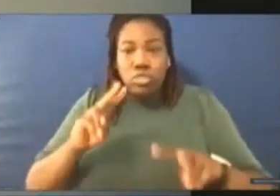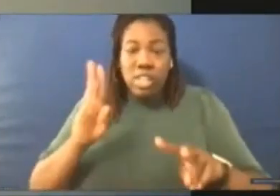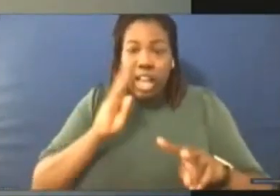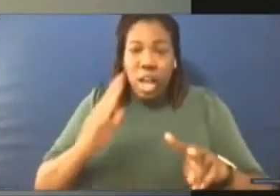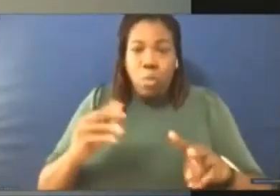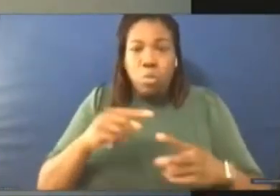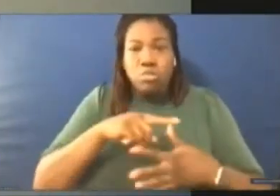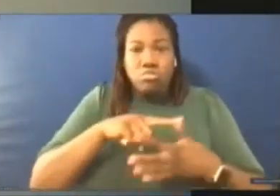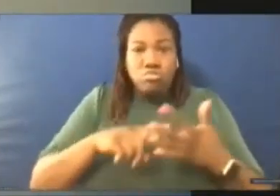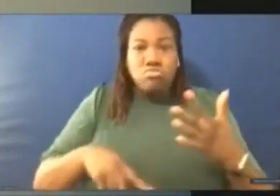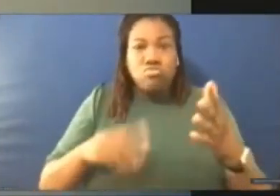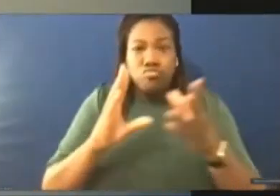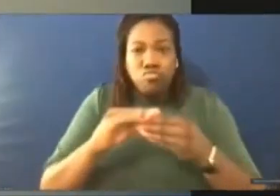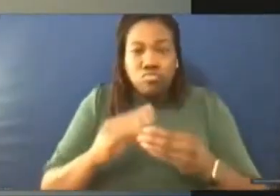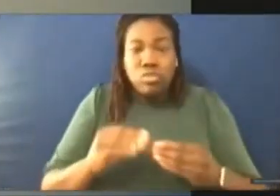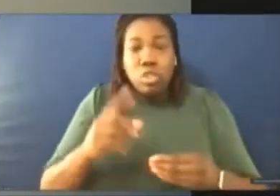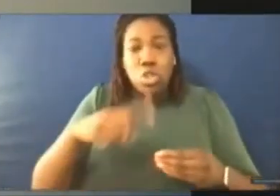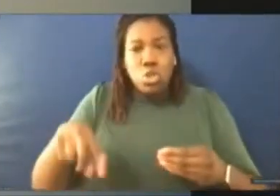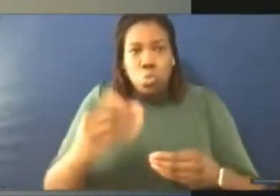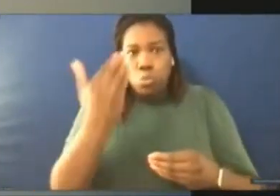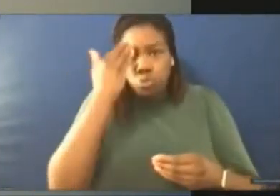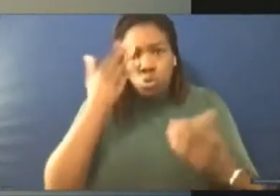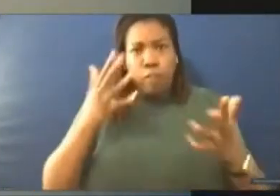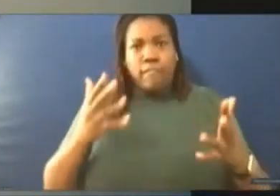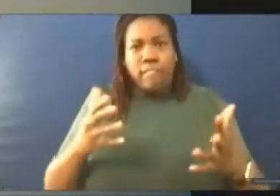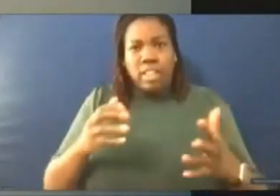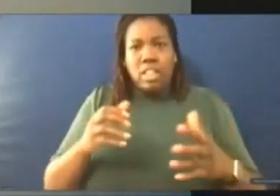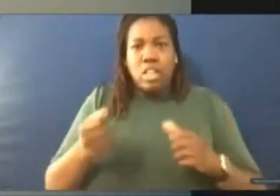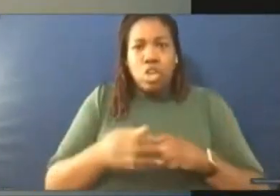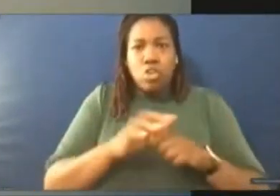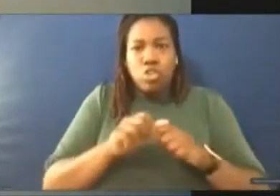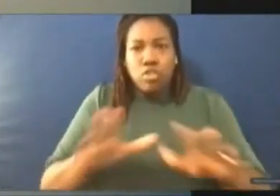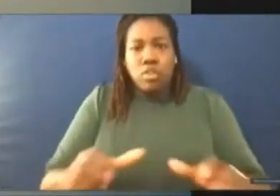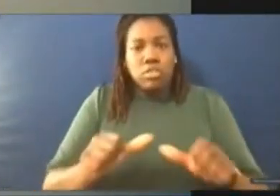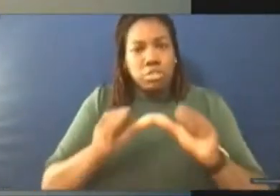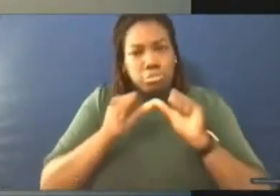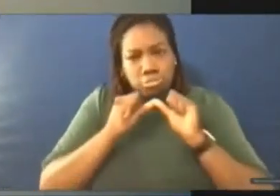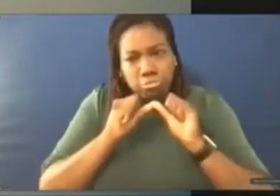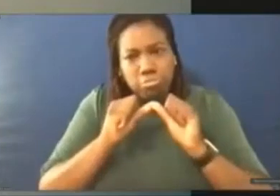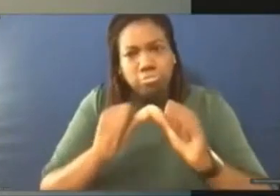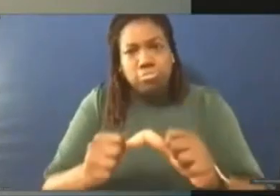You are all aware, COVID-19 exacerbate disparities that were already at play.